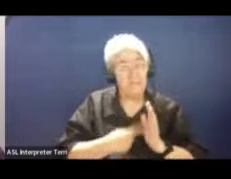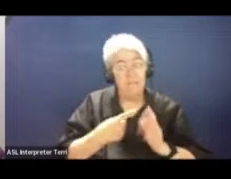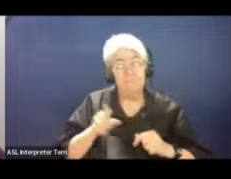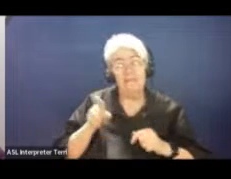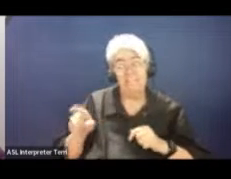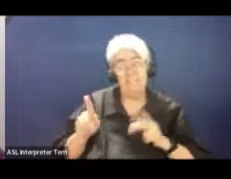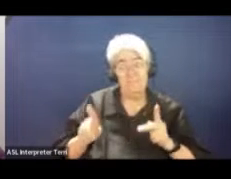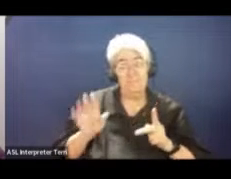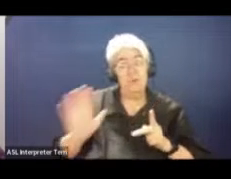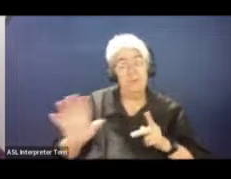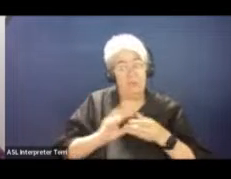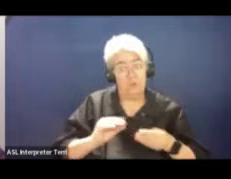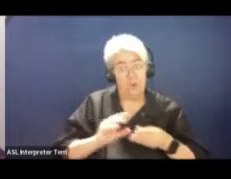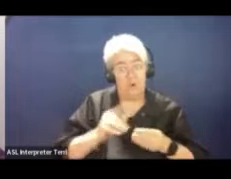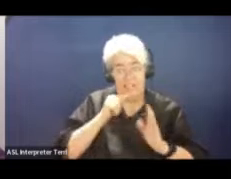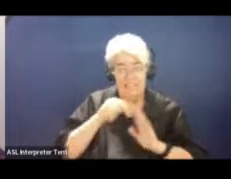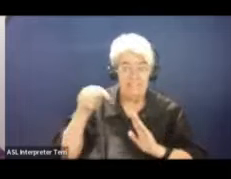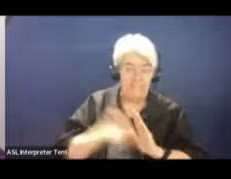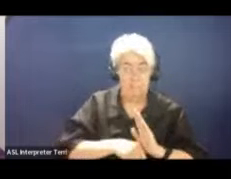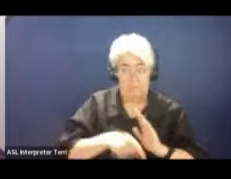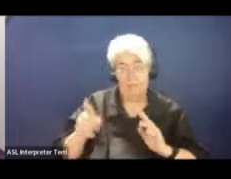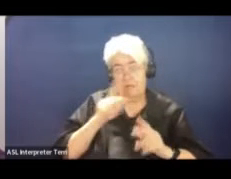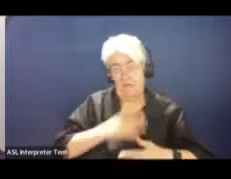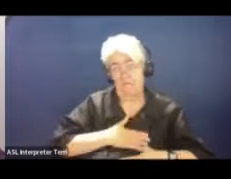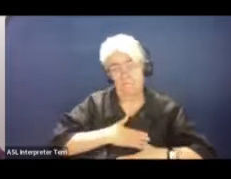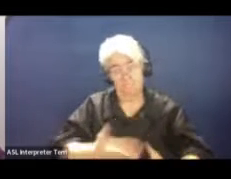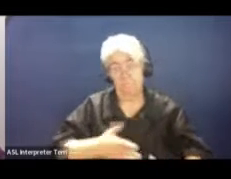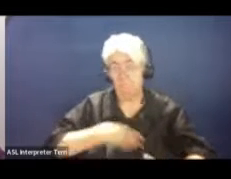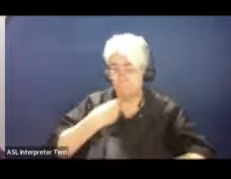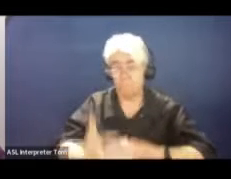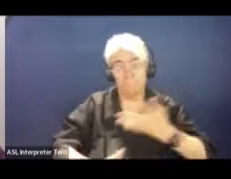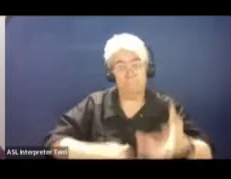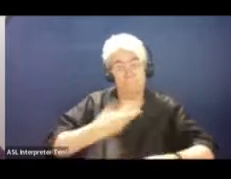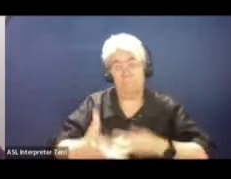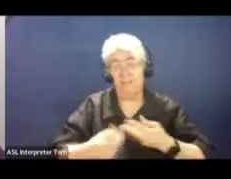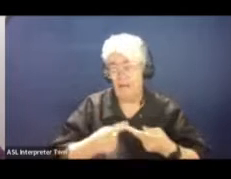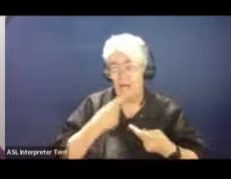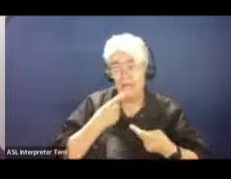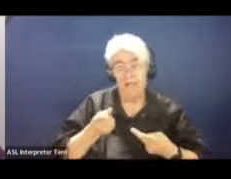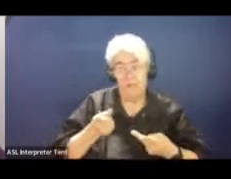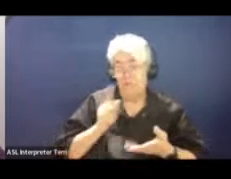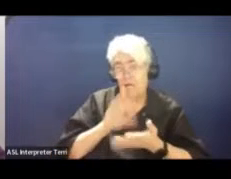they wish to share. And we can learn a lot about their symptoms and about their entire experience if we just take the